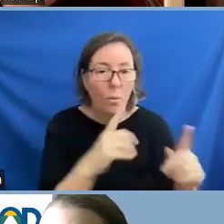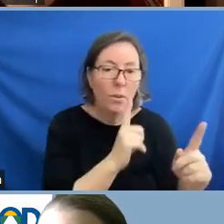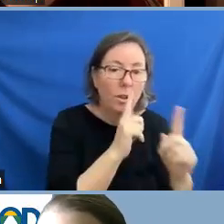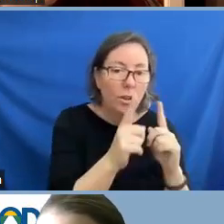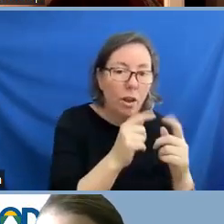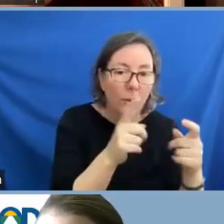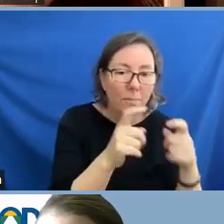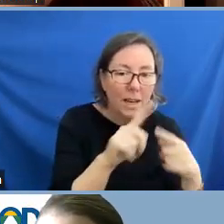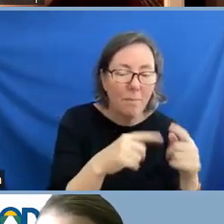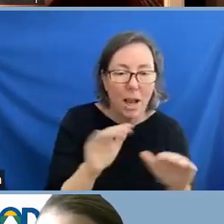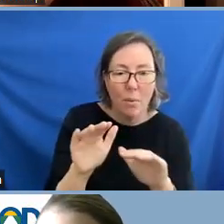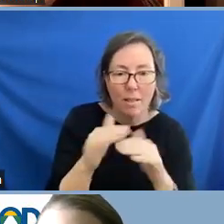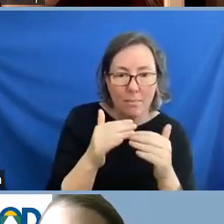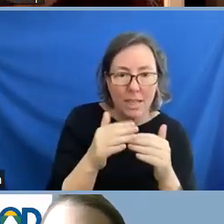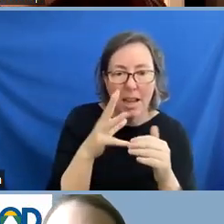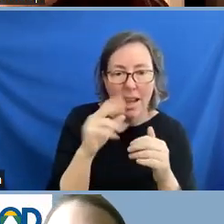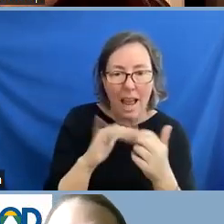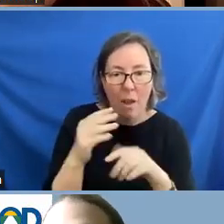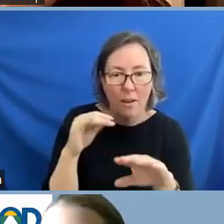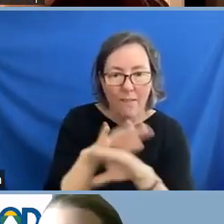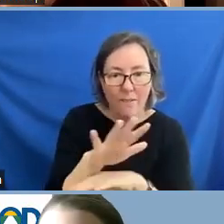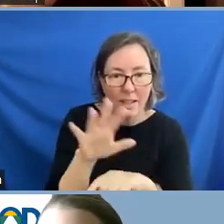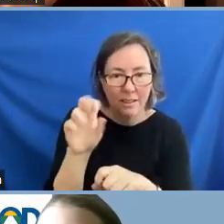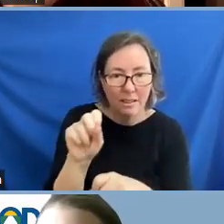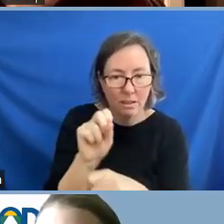and how it effects her ability to be at work. And you'll talk to the employee,